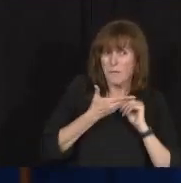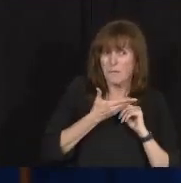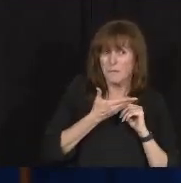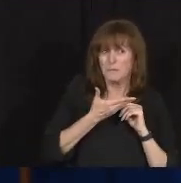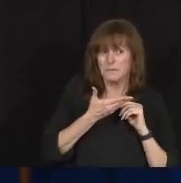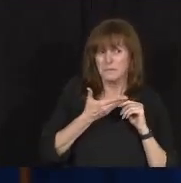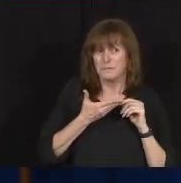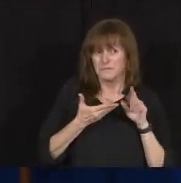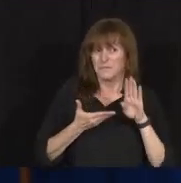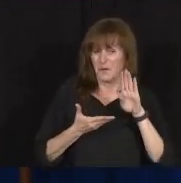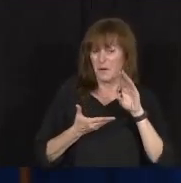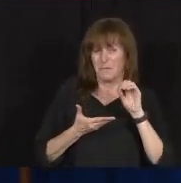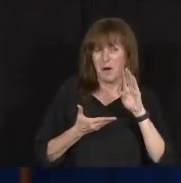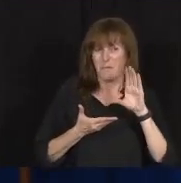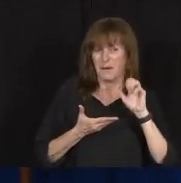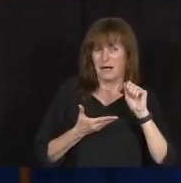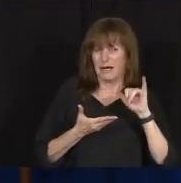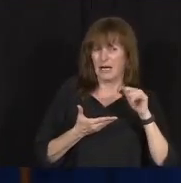ected u ntil 16 people had died